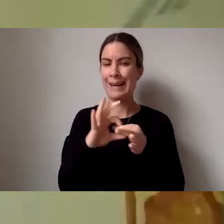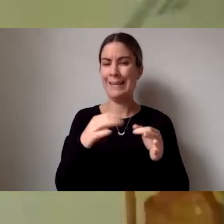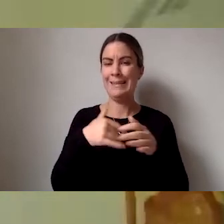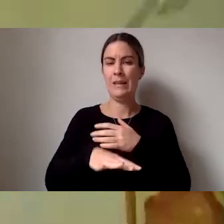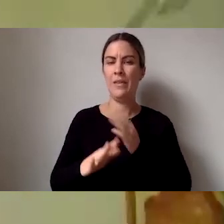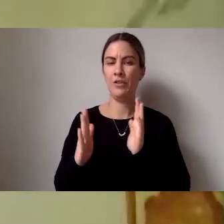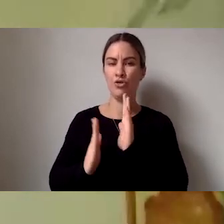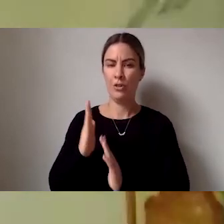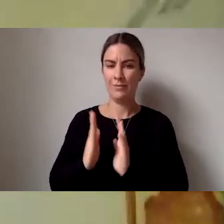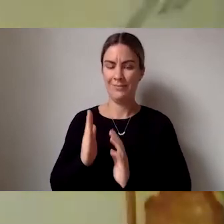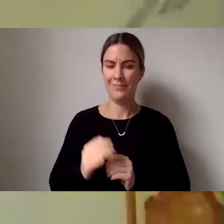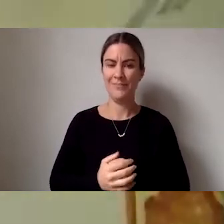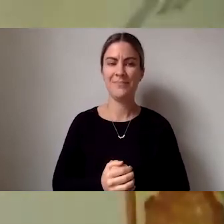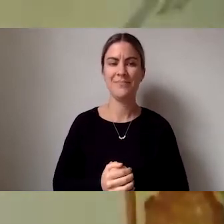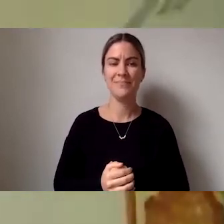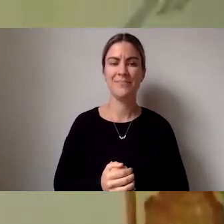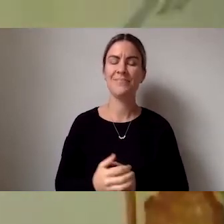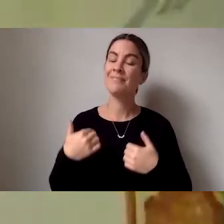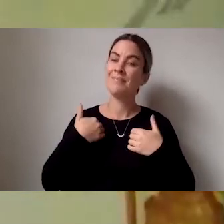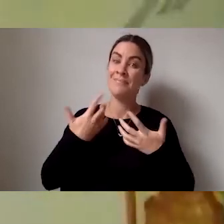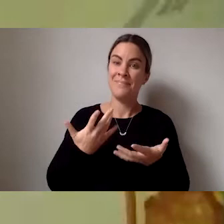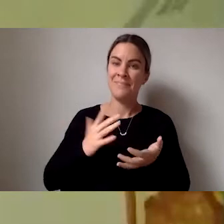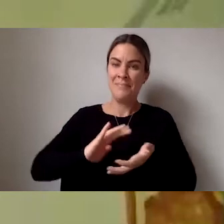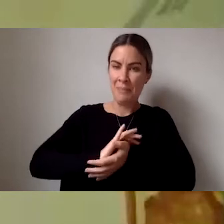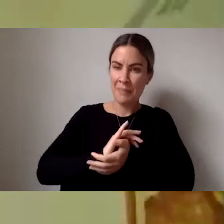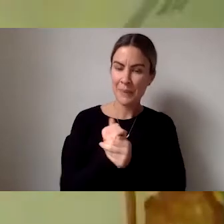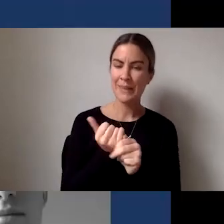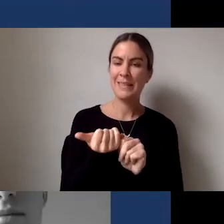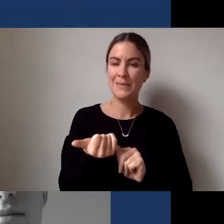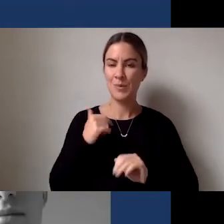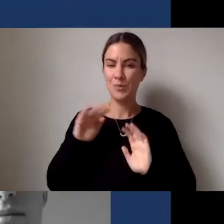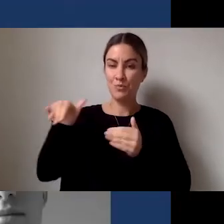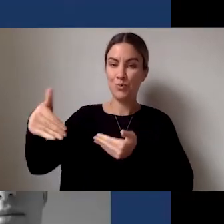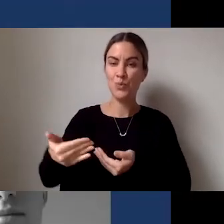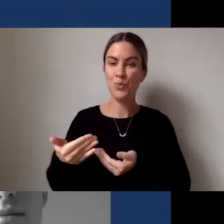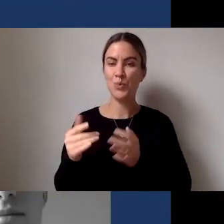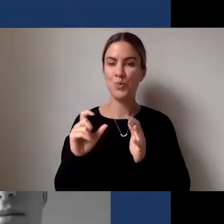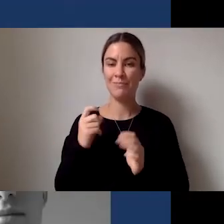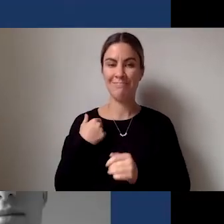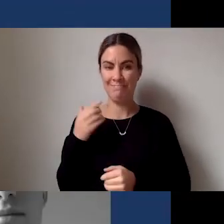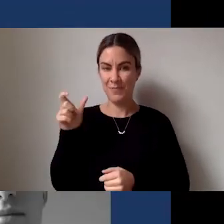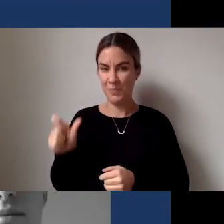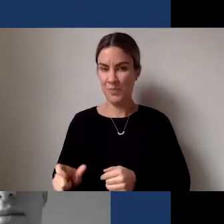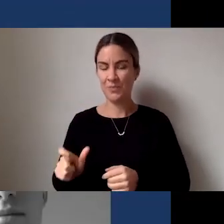to introduce our guest for today. Currently on screen is a blue PowerPoint slide.